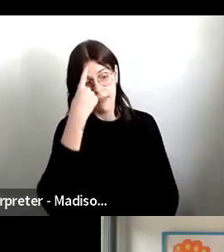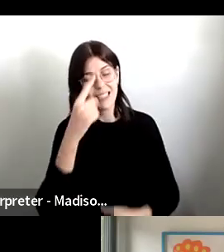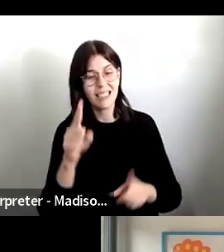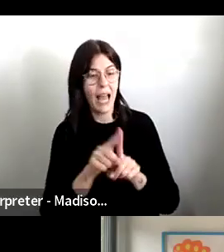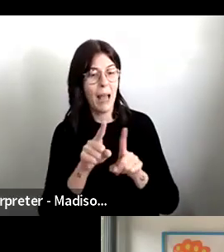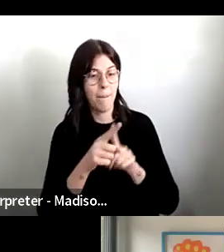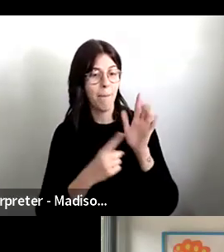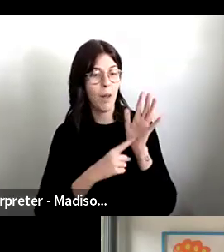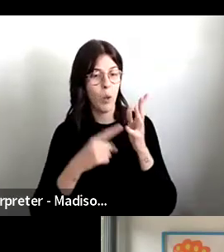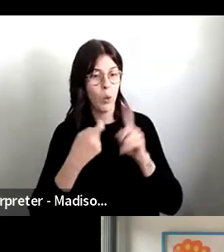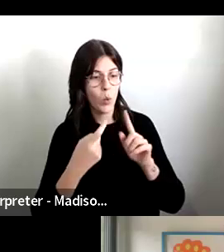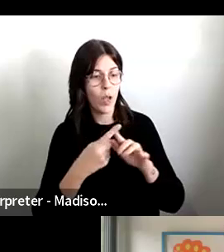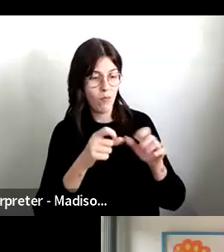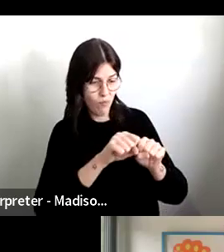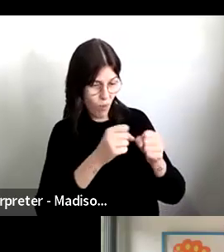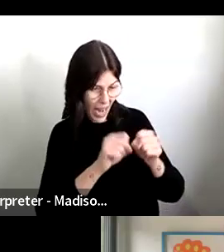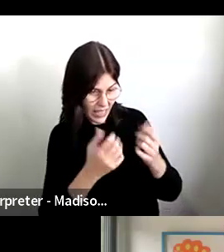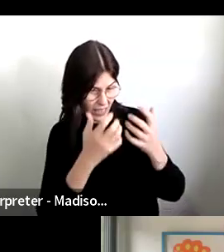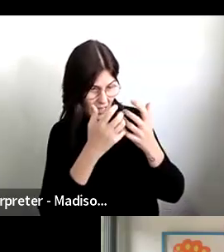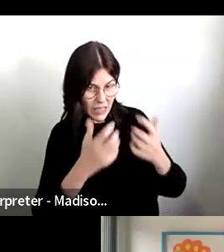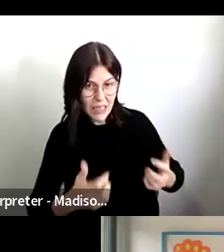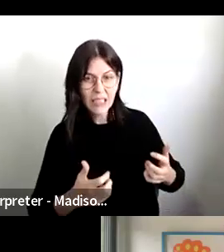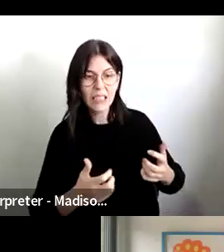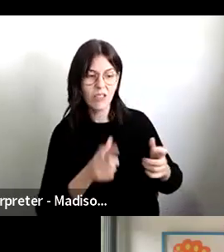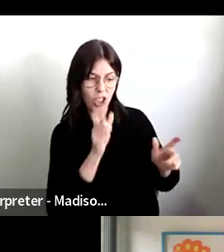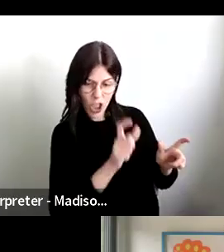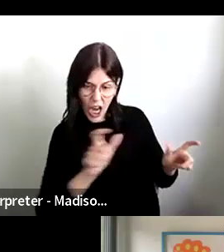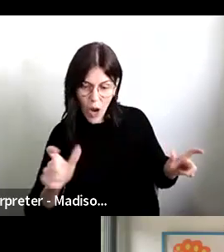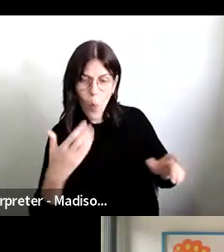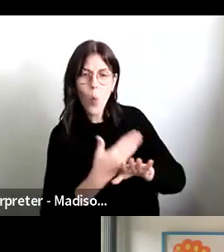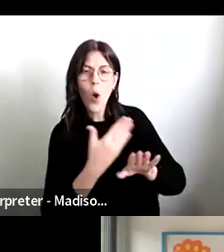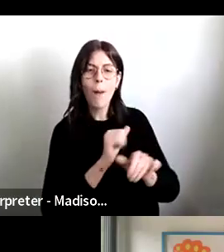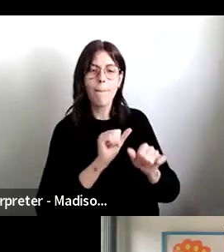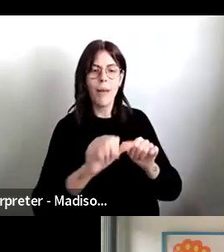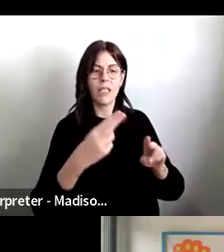just breaking it up in kind of chunks that work best for how you generally tend to approach